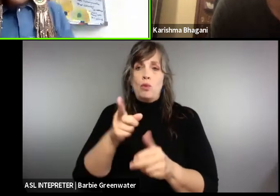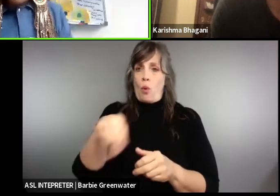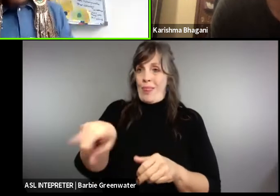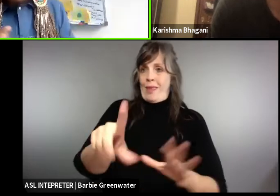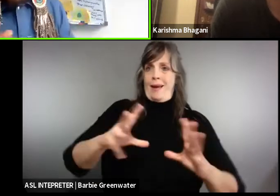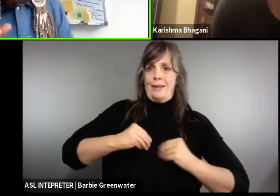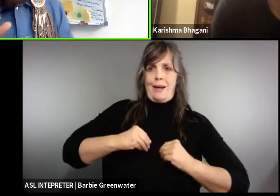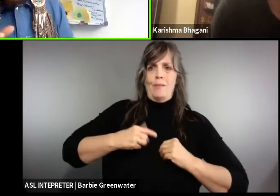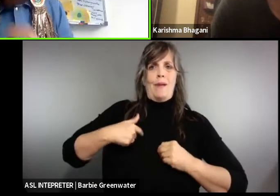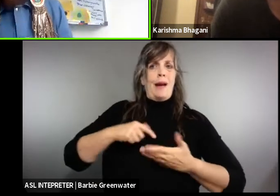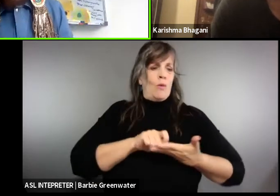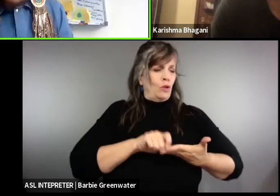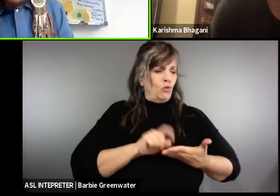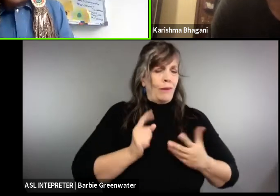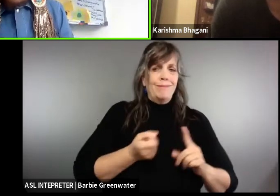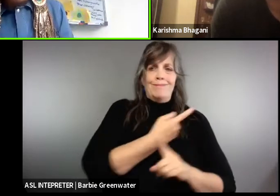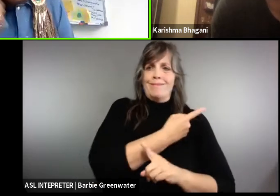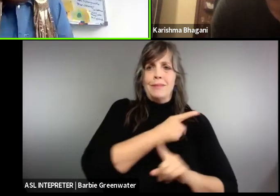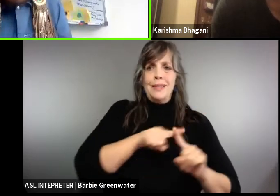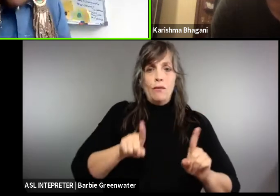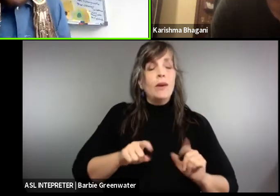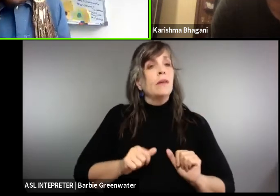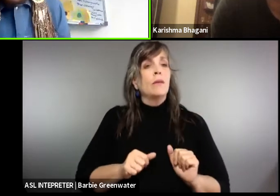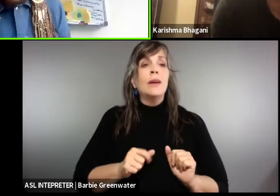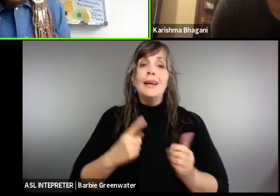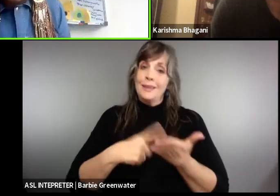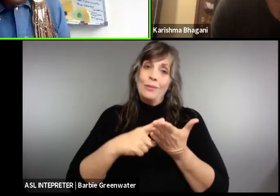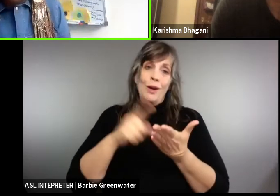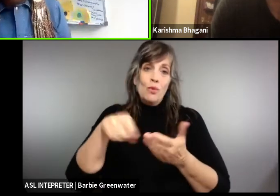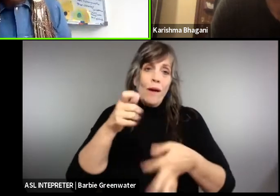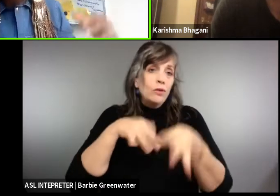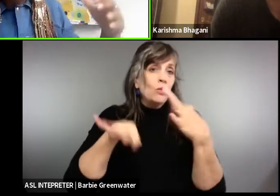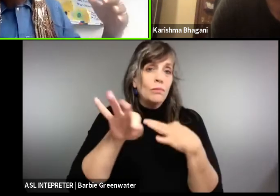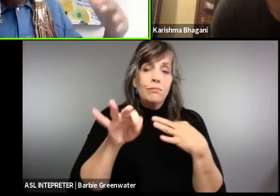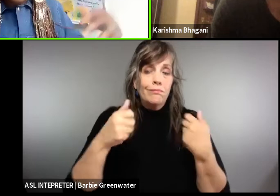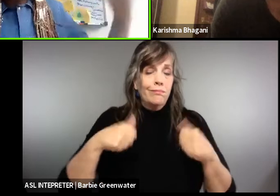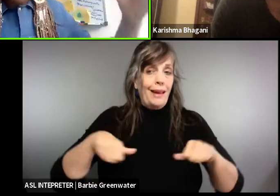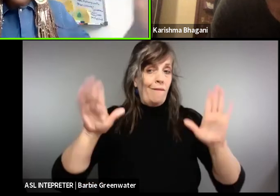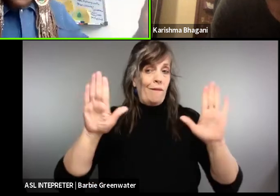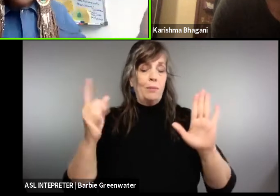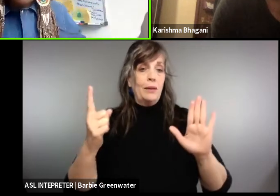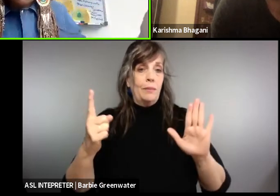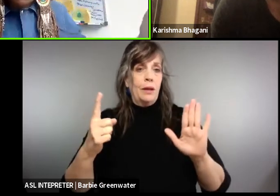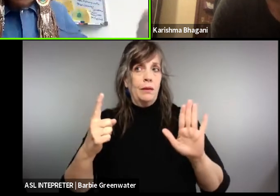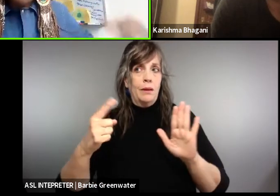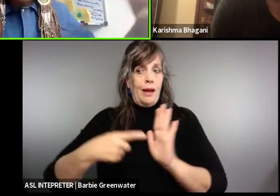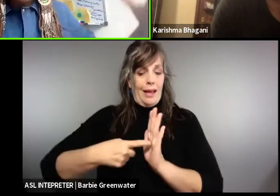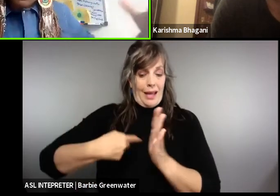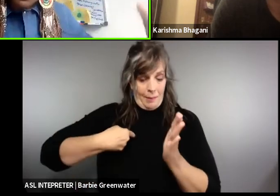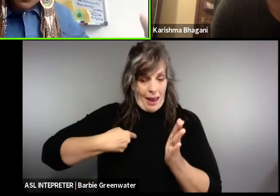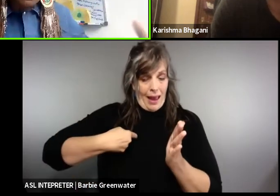Sometimes you have to give up something, you do have to give up something, you either giving up getting paid, and being able to make a living,